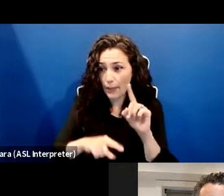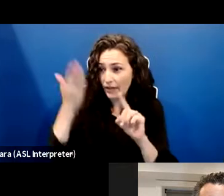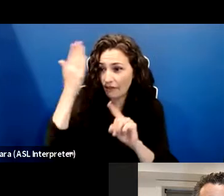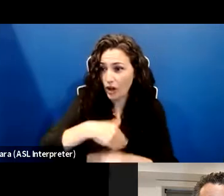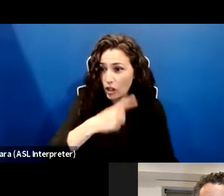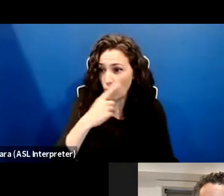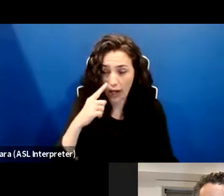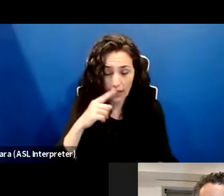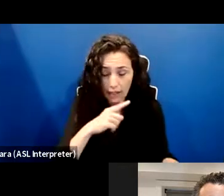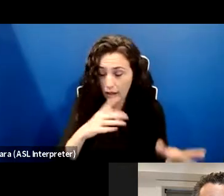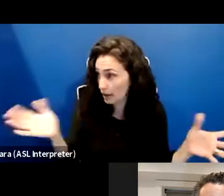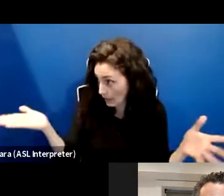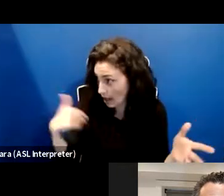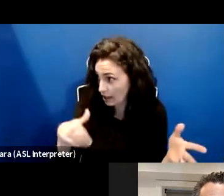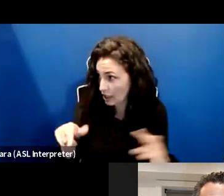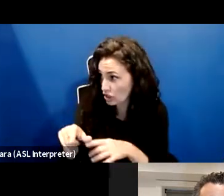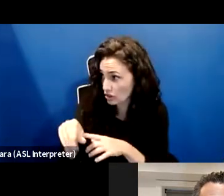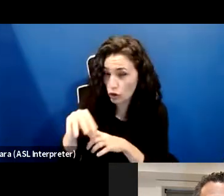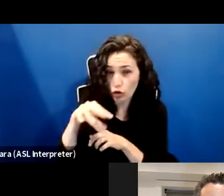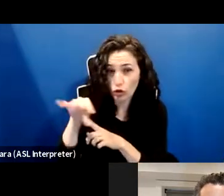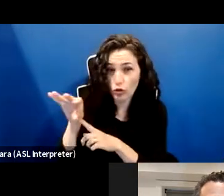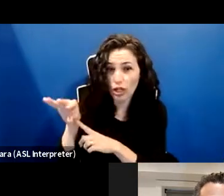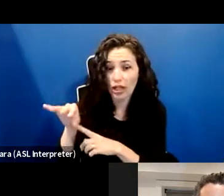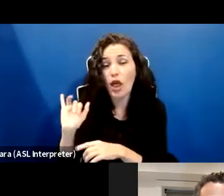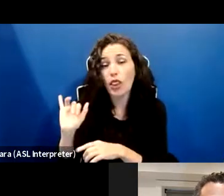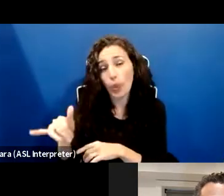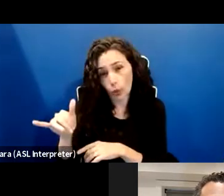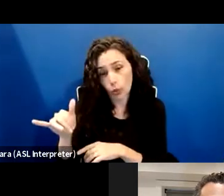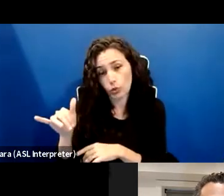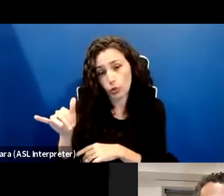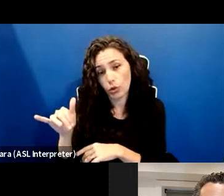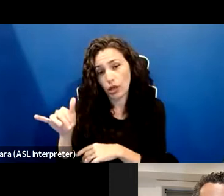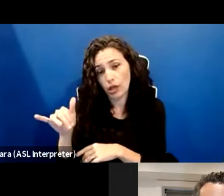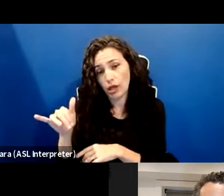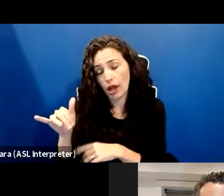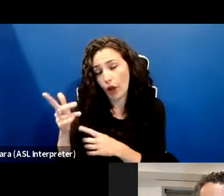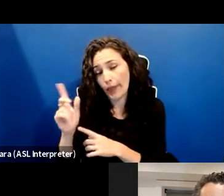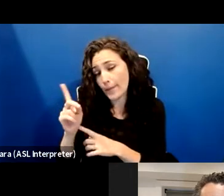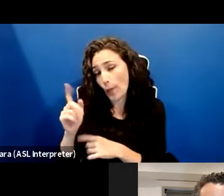with everybody, these are the moments. So, and, you know, I think it has so much power